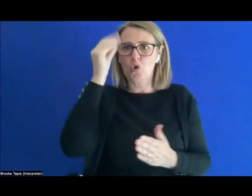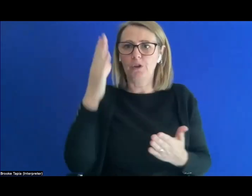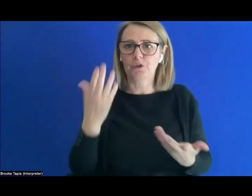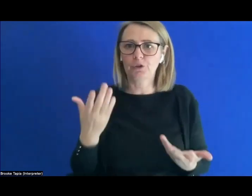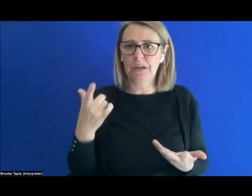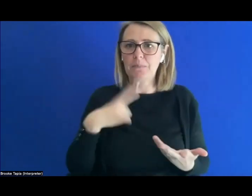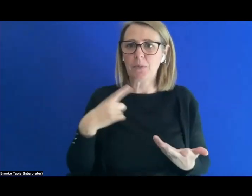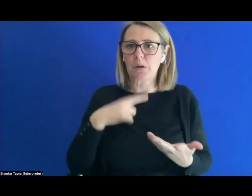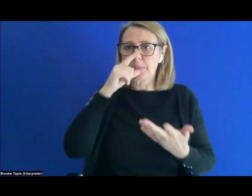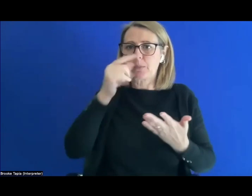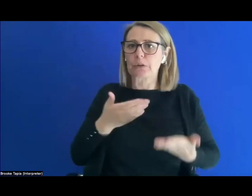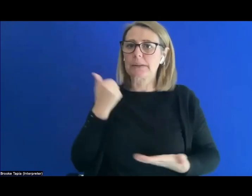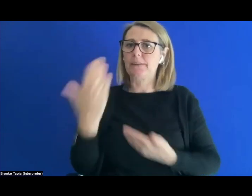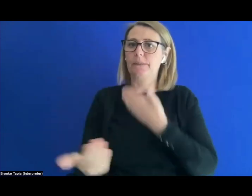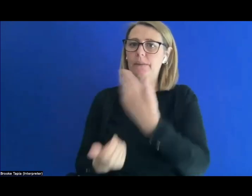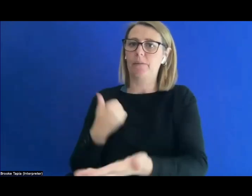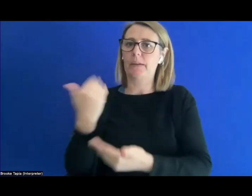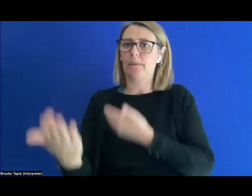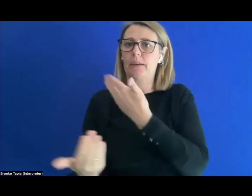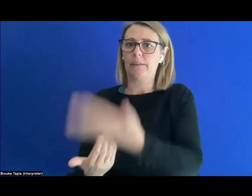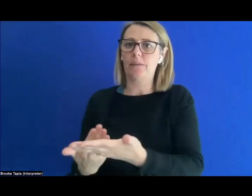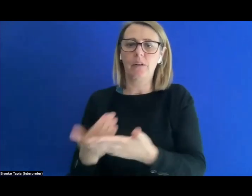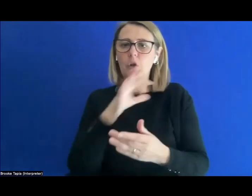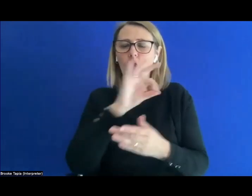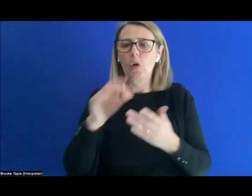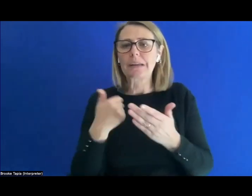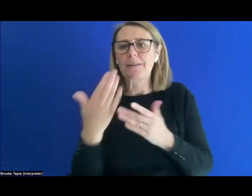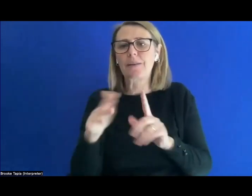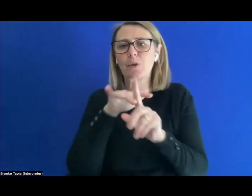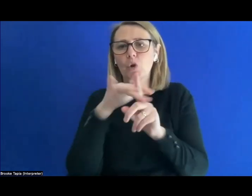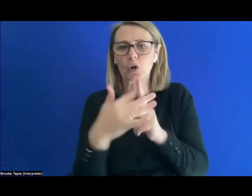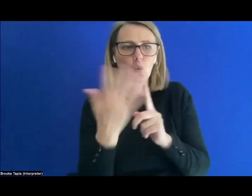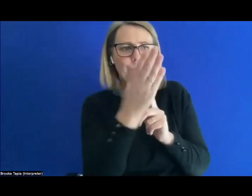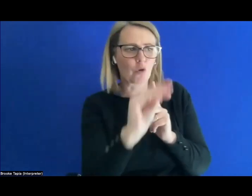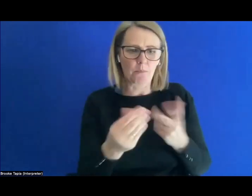to them. They don’t give them the context of where they’ve come from or where they’re kept,